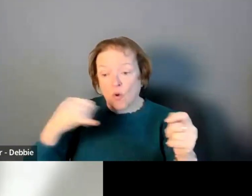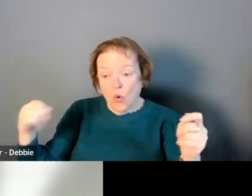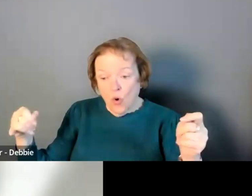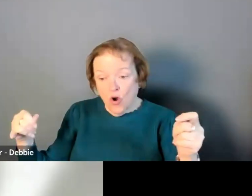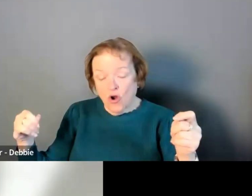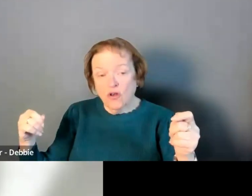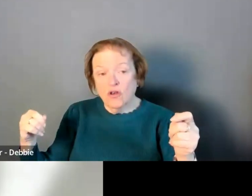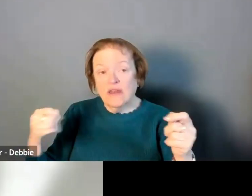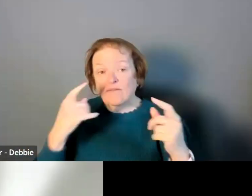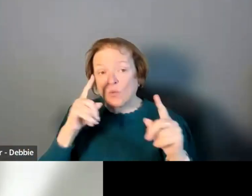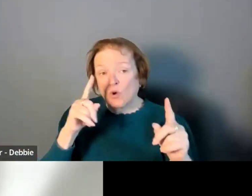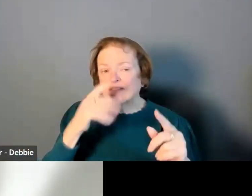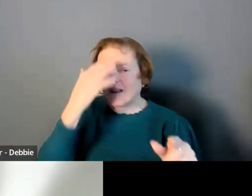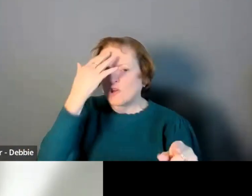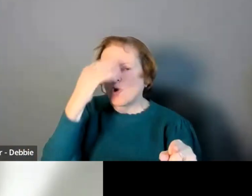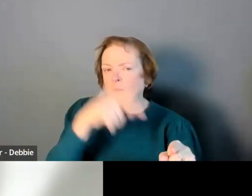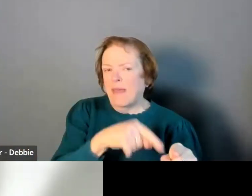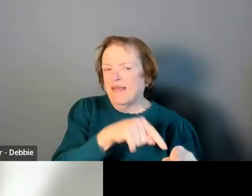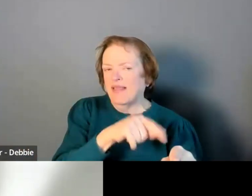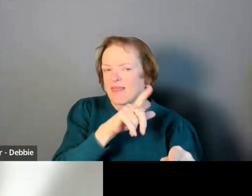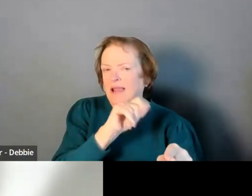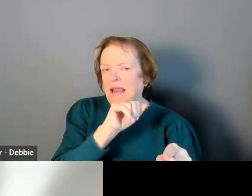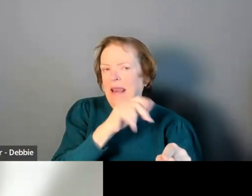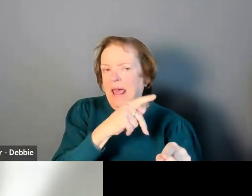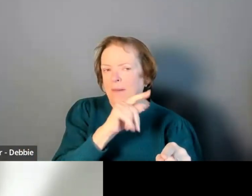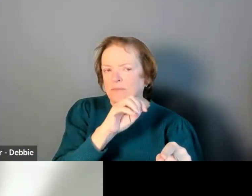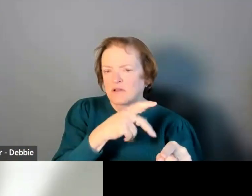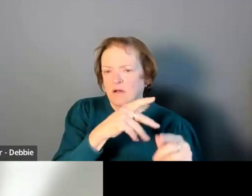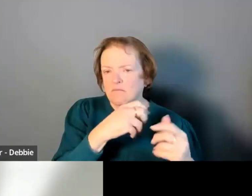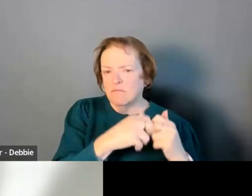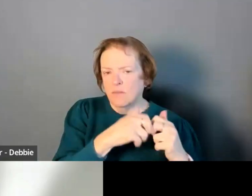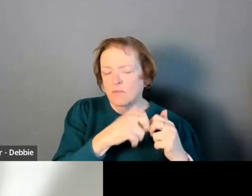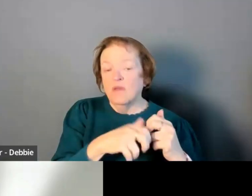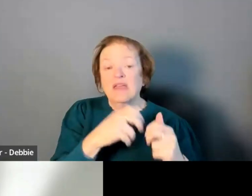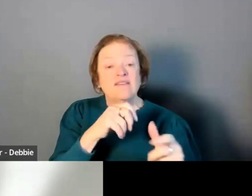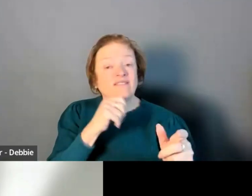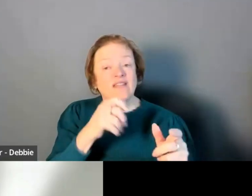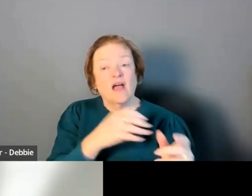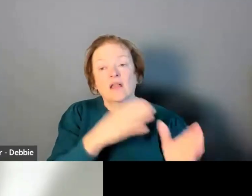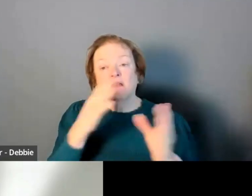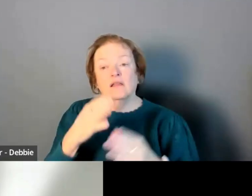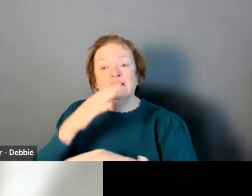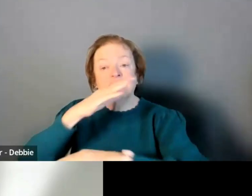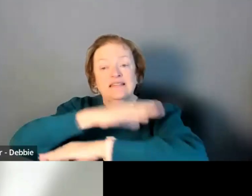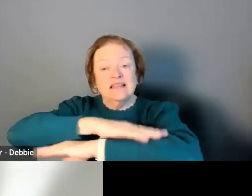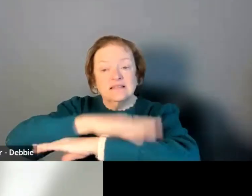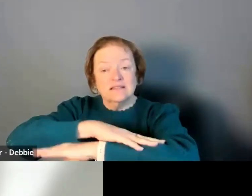it was a laptop. That cord does not work, try the second cord. If it still is an issue with those mics,